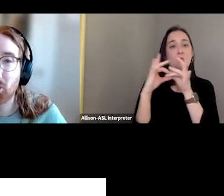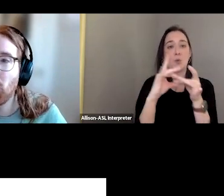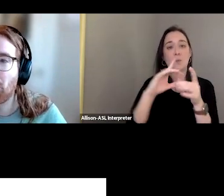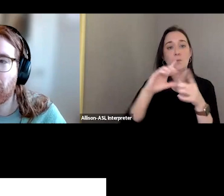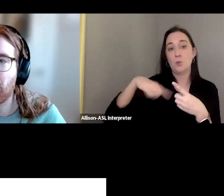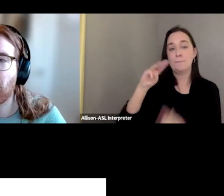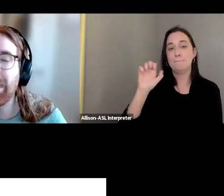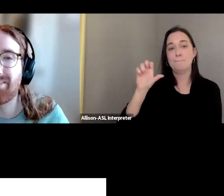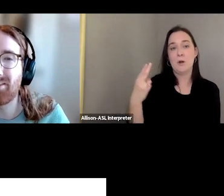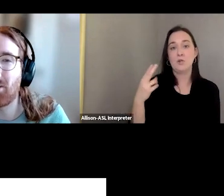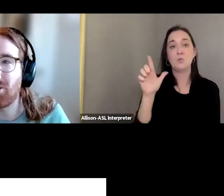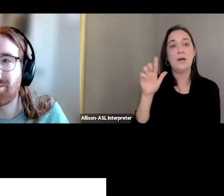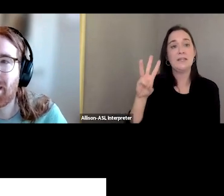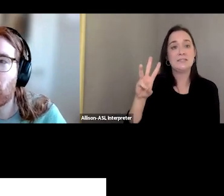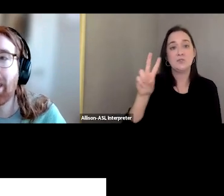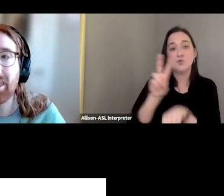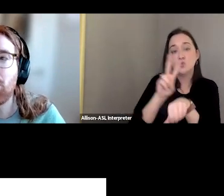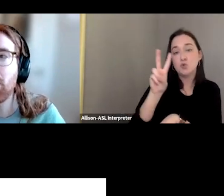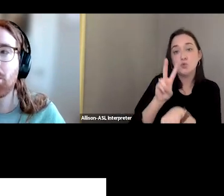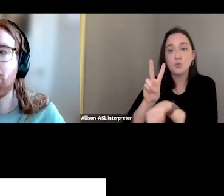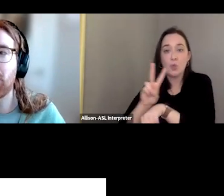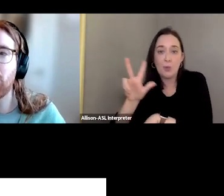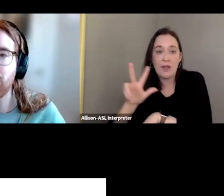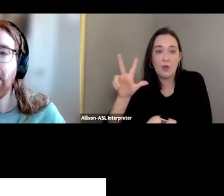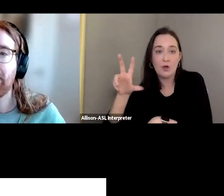from 2 to 330, and that session is titled Hecate Through the Years